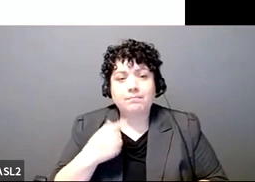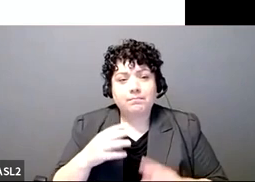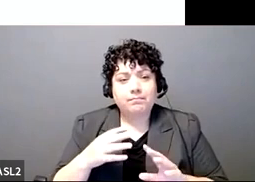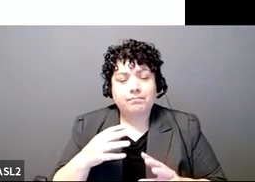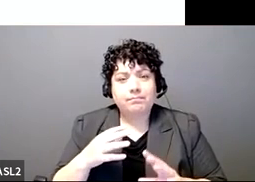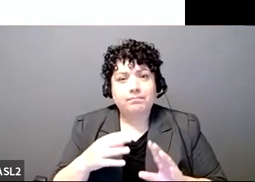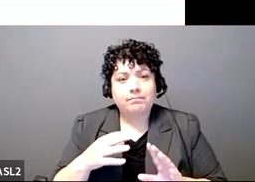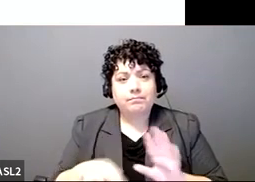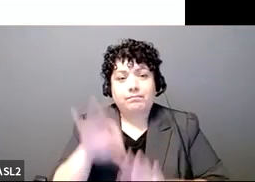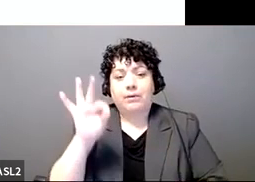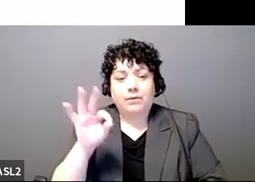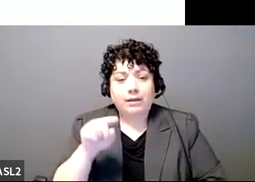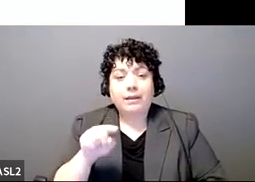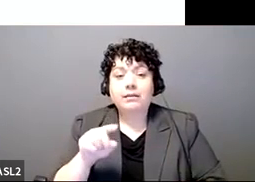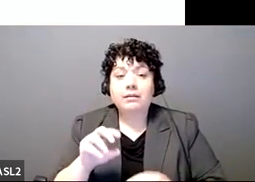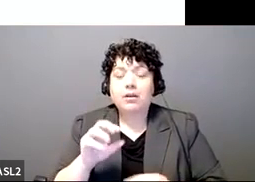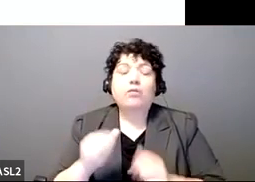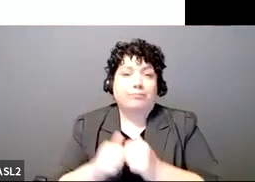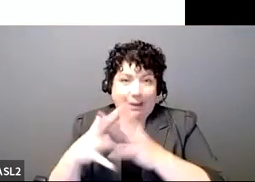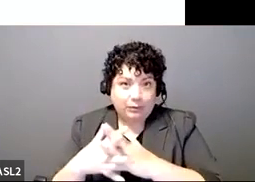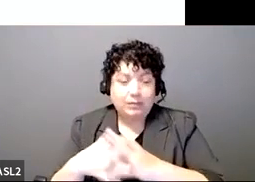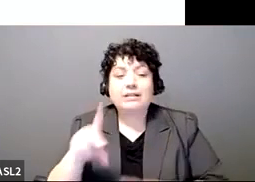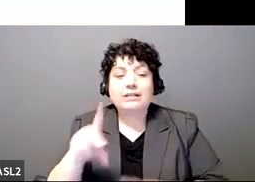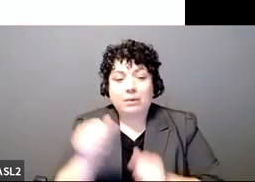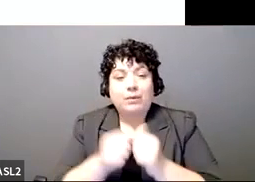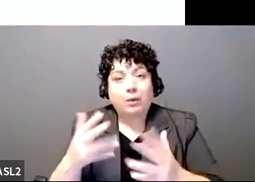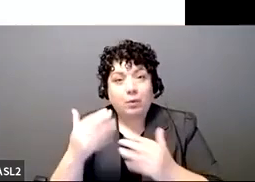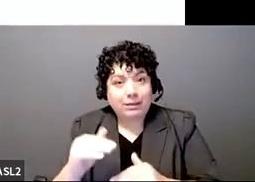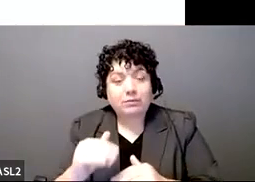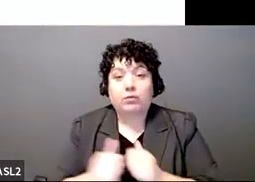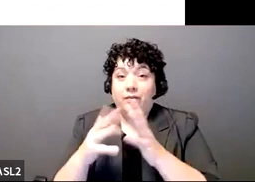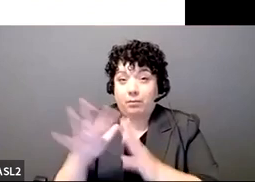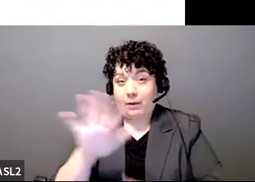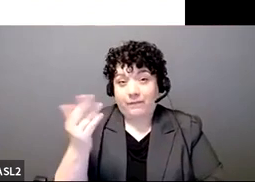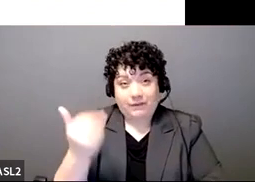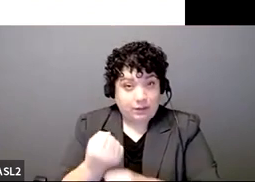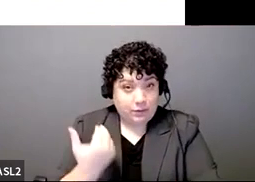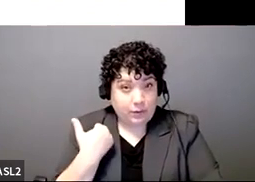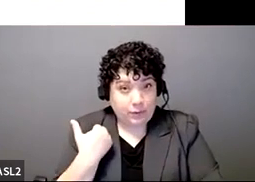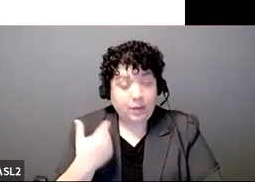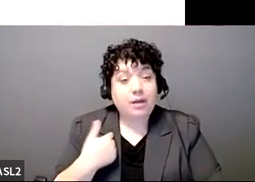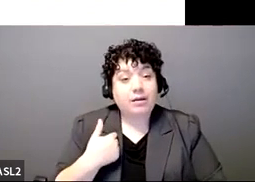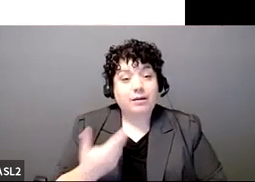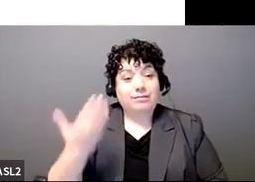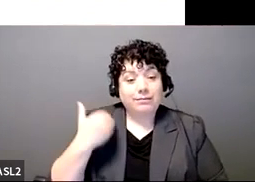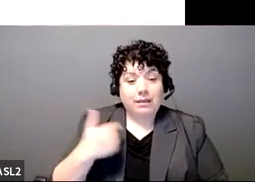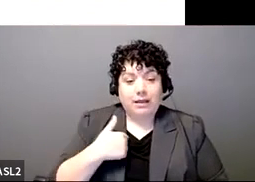Disabilities without Limits about 15 years ago but at that time I was deaf and I was still